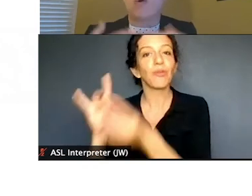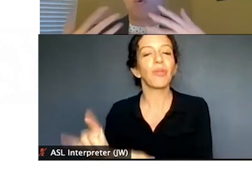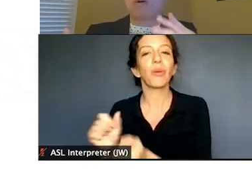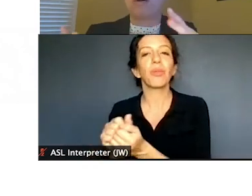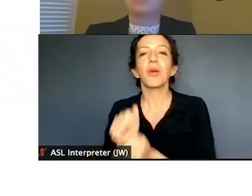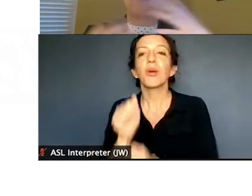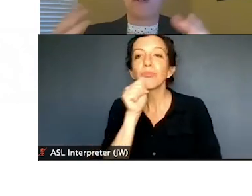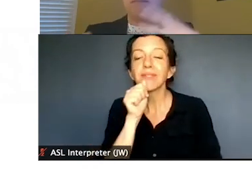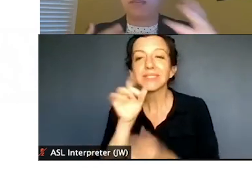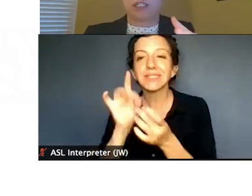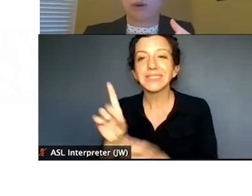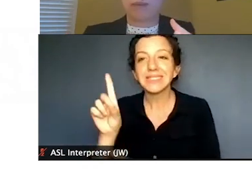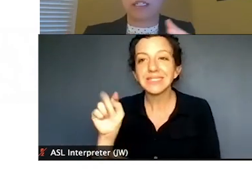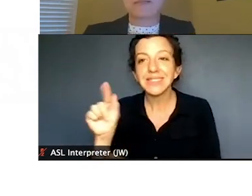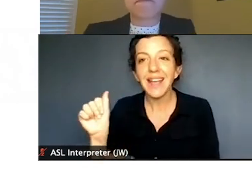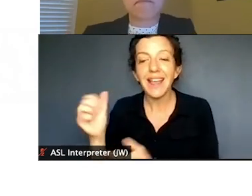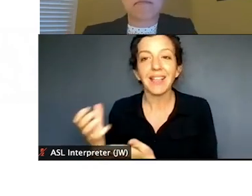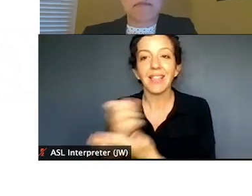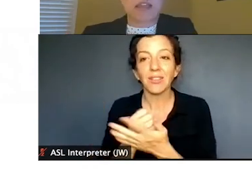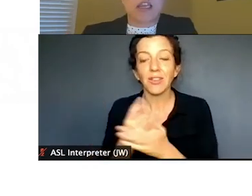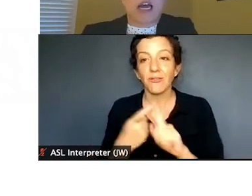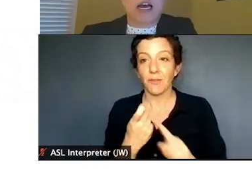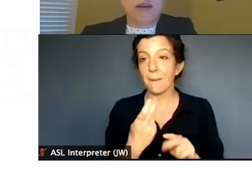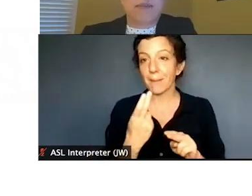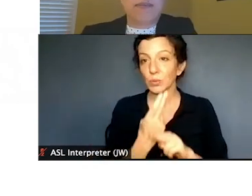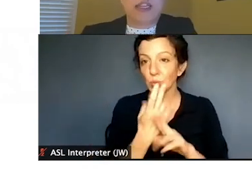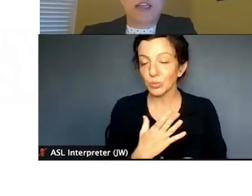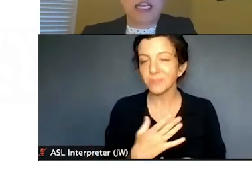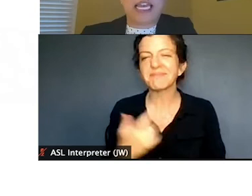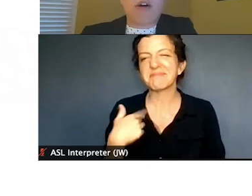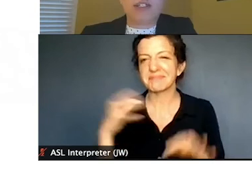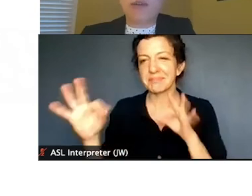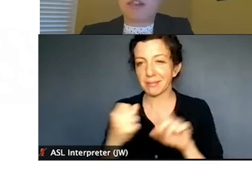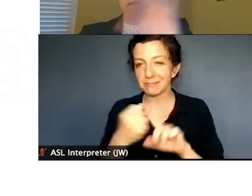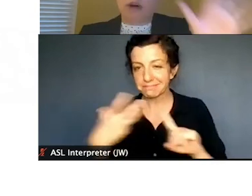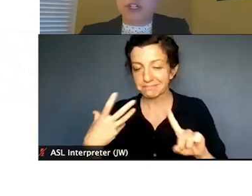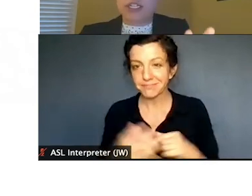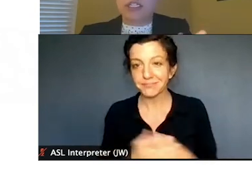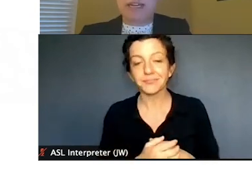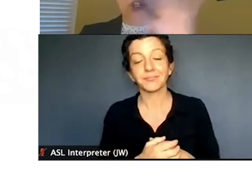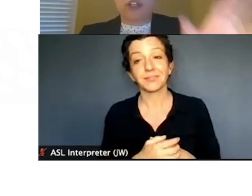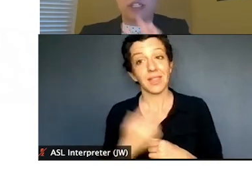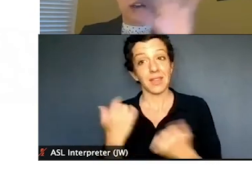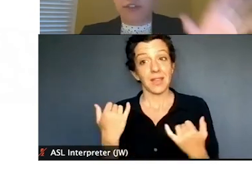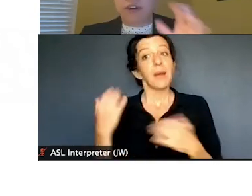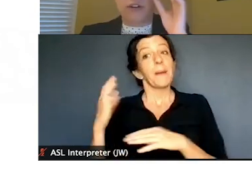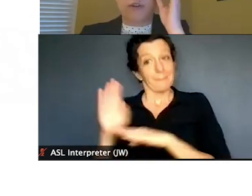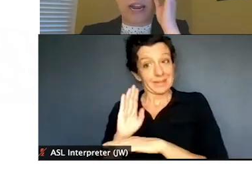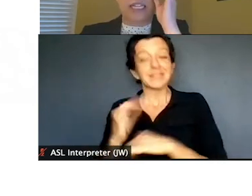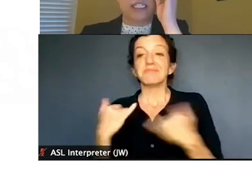or to fulfill a business purpose. It also on the margins makes changes to other rights.